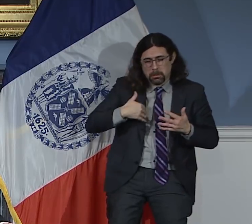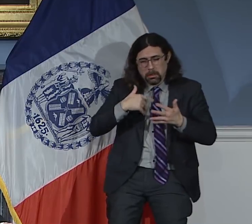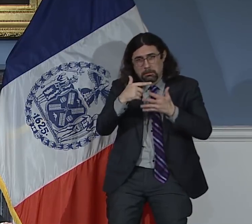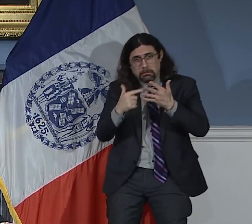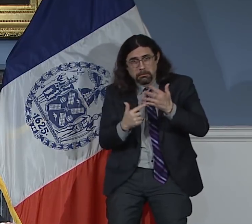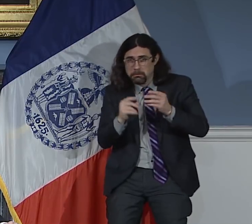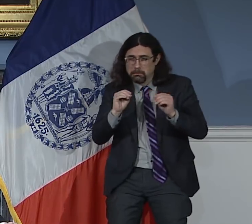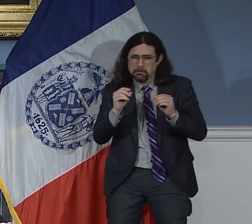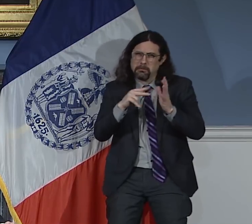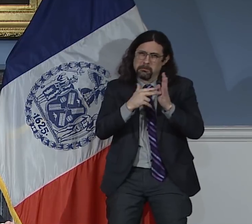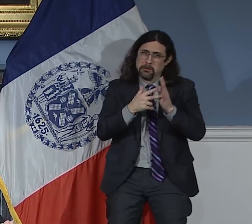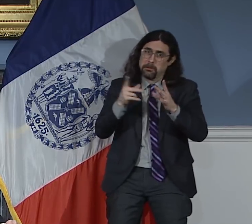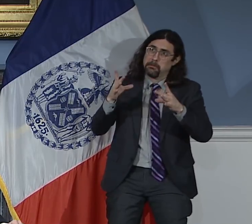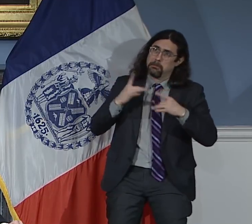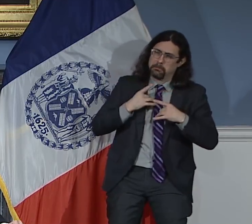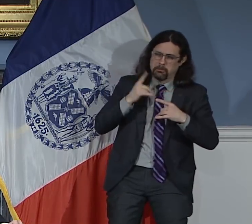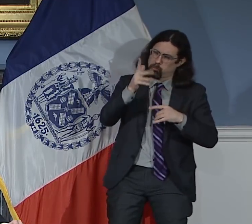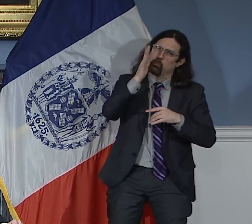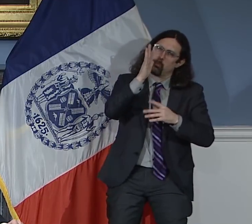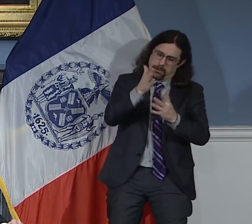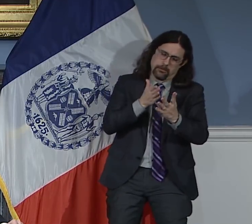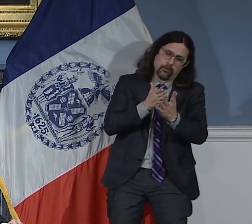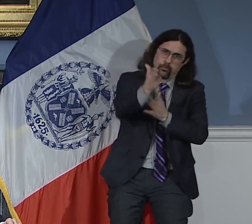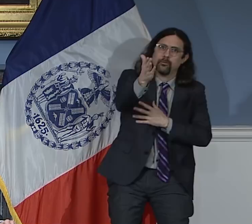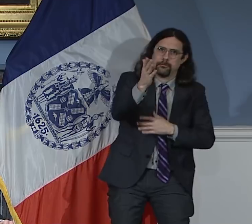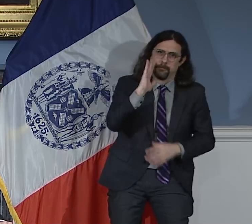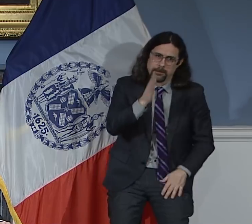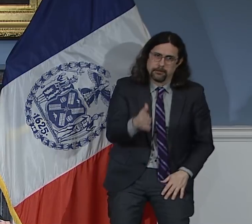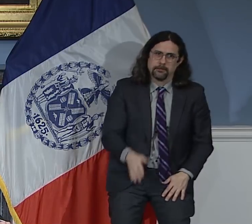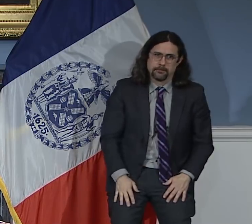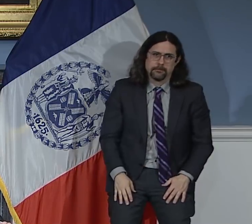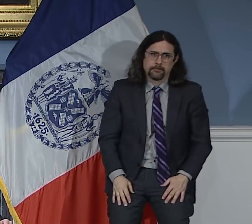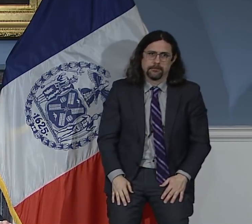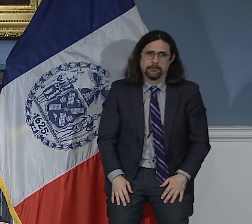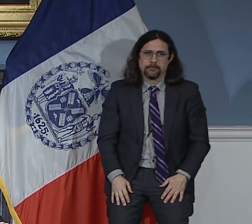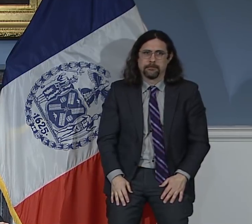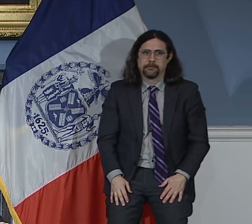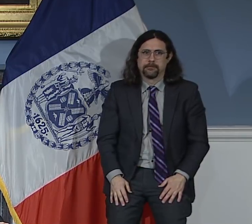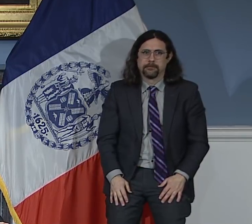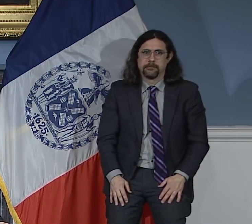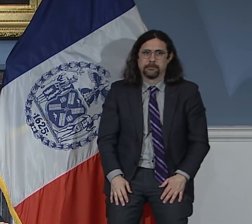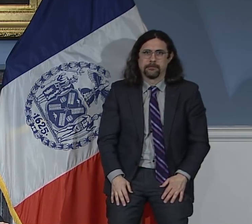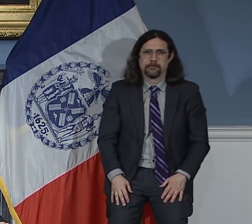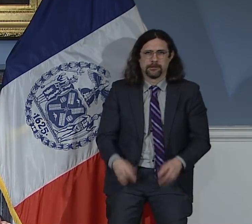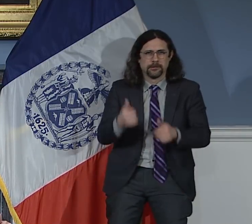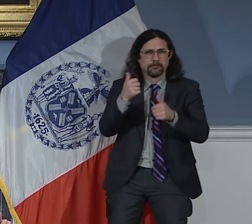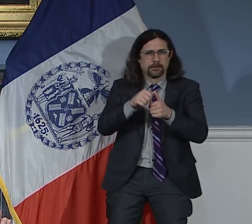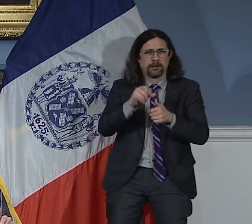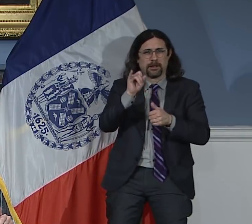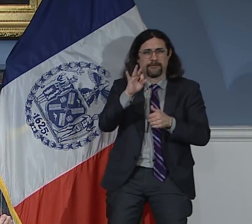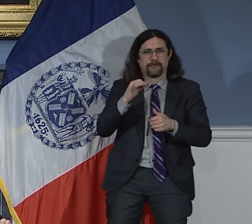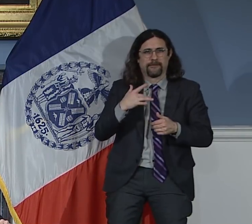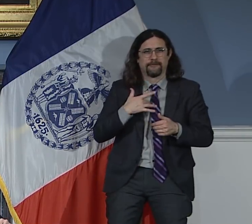PRETTY WELL THROUGH THIS CHALLENGE. WE WANT THOSE PEOPLE ESPECIALLY, IF YOU GET ICSK, TO STAY HOME AND